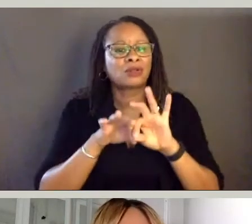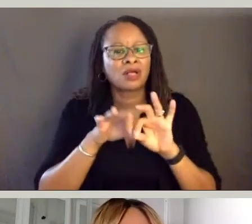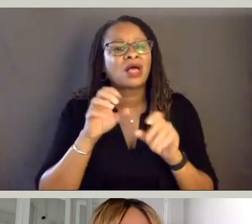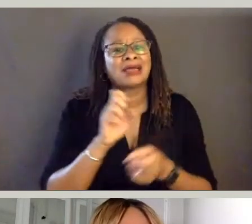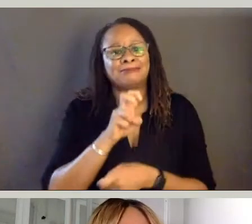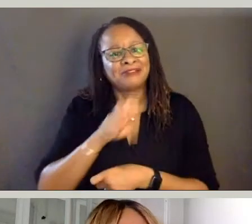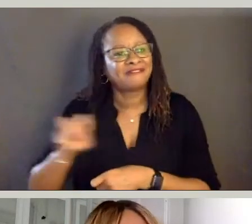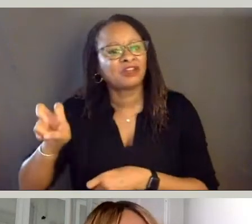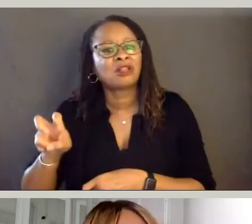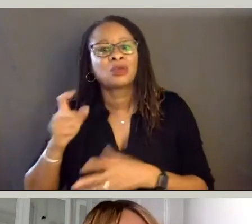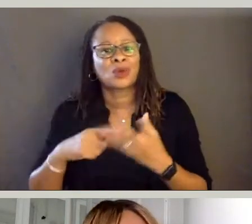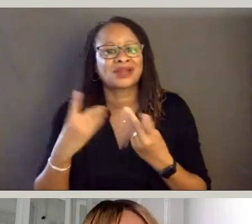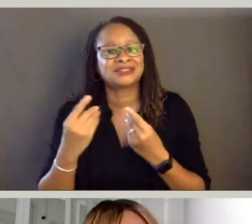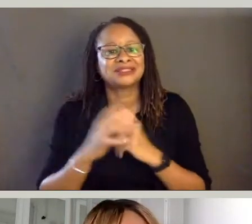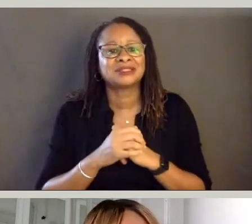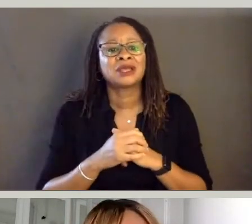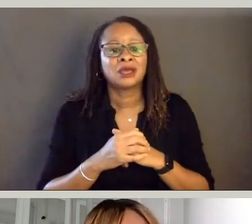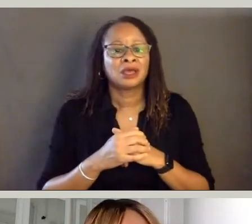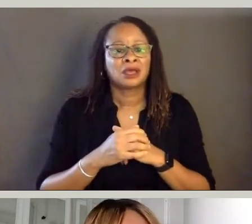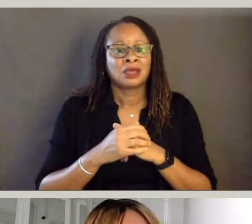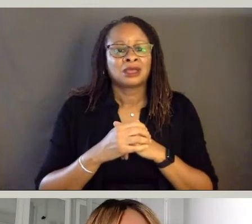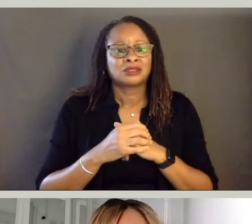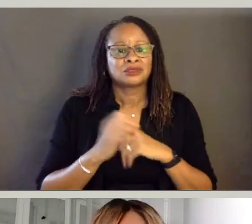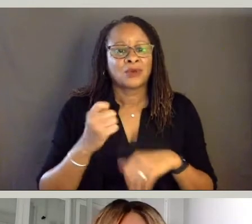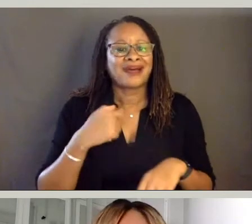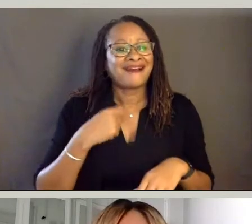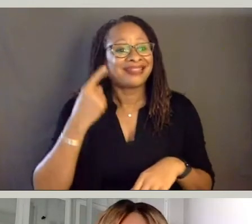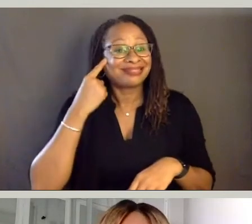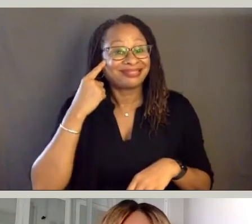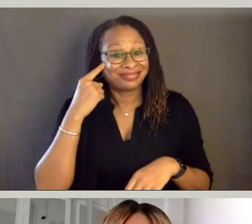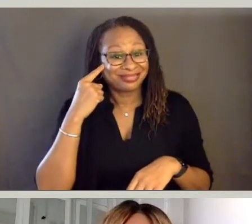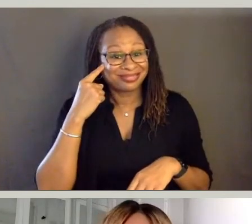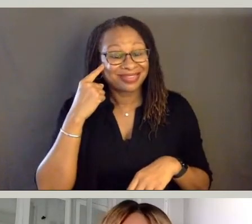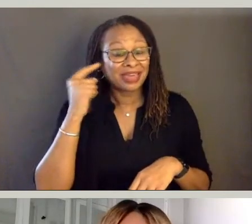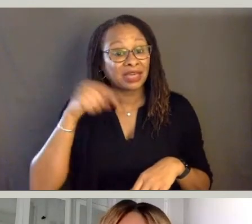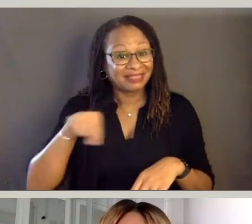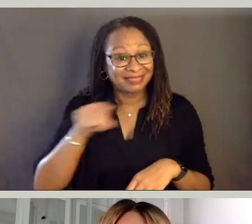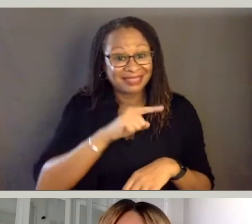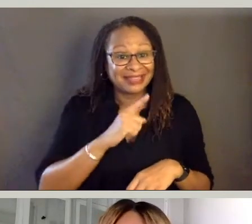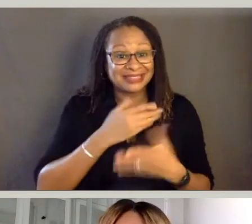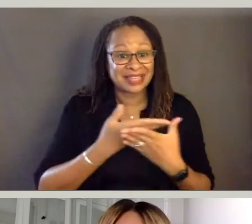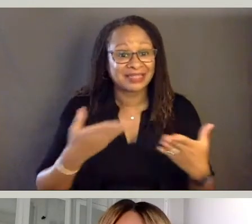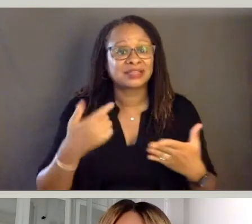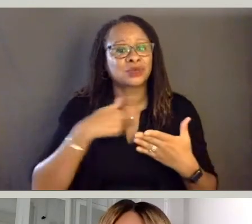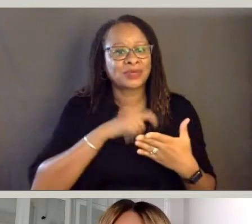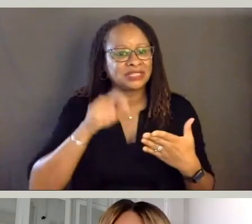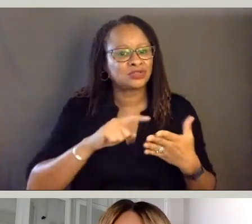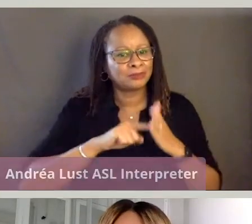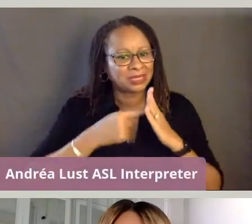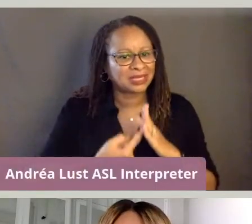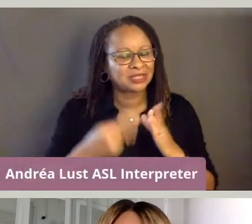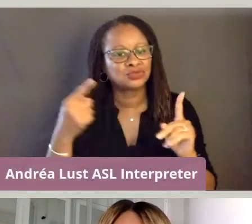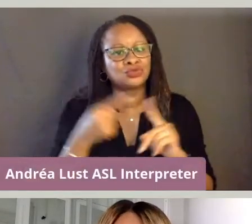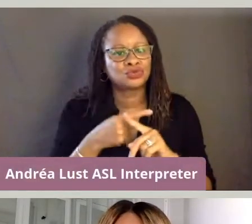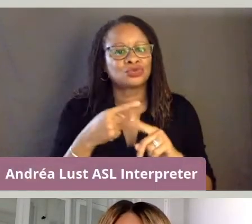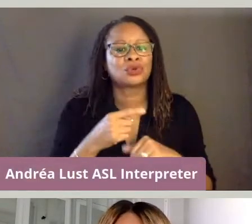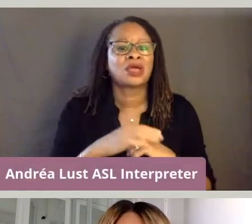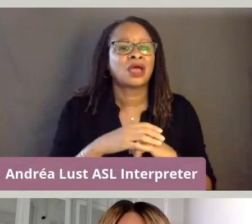So, I think that these are the things that like we have to begin to cultivate